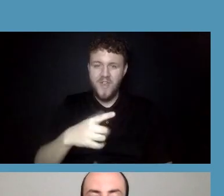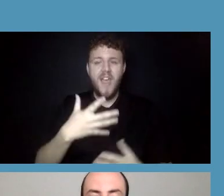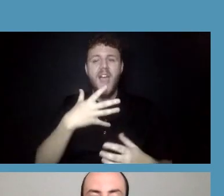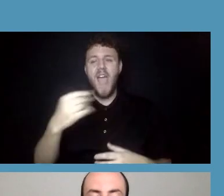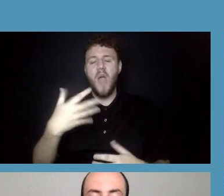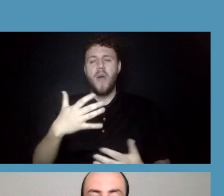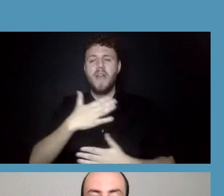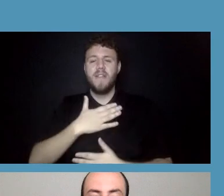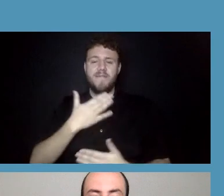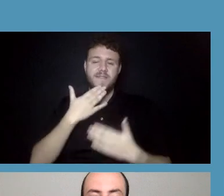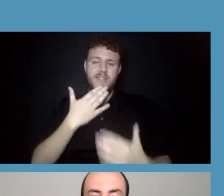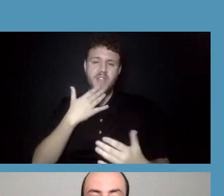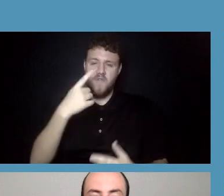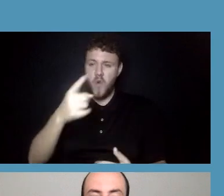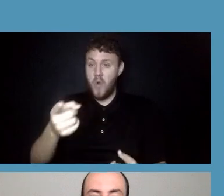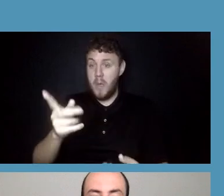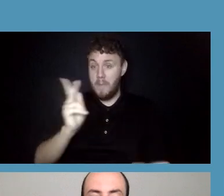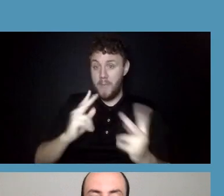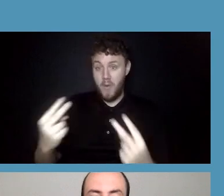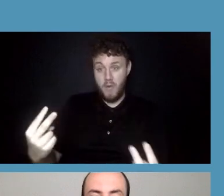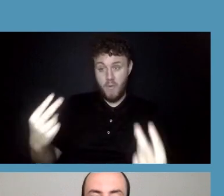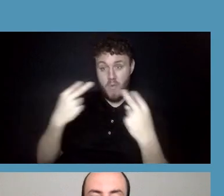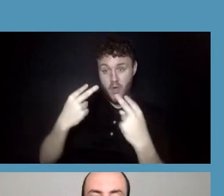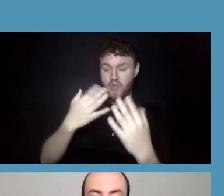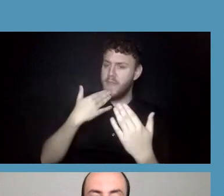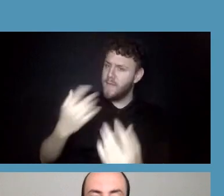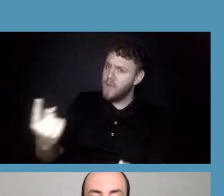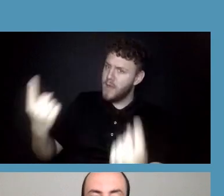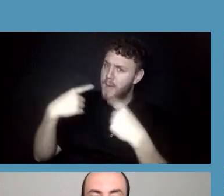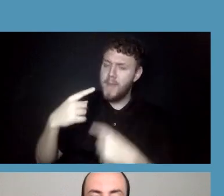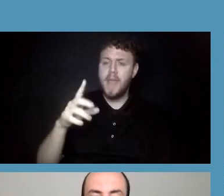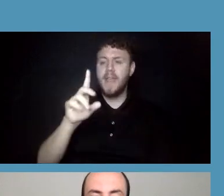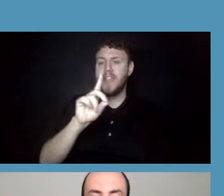thank you all for attending today's program on Digital Accessibility and Inclusion and